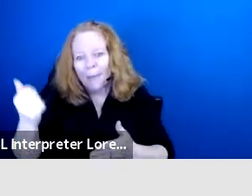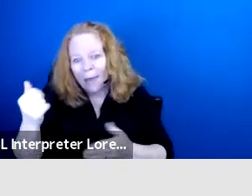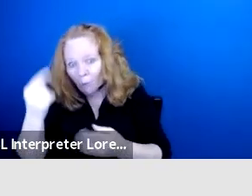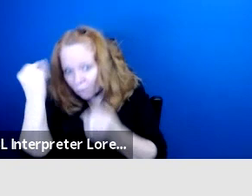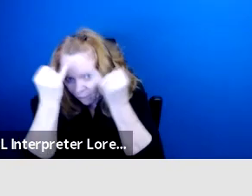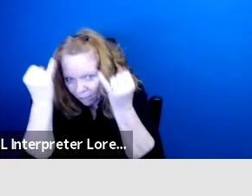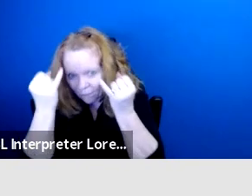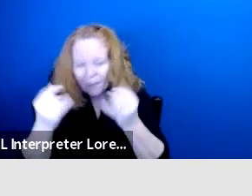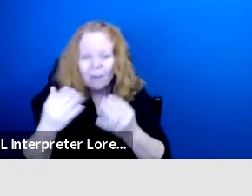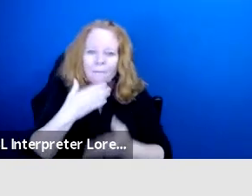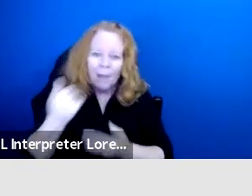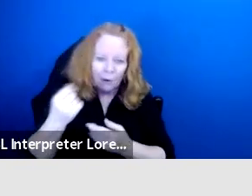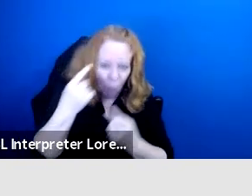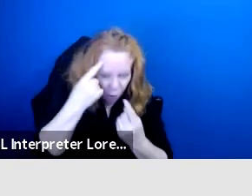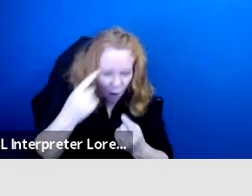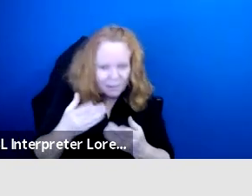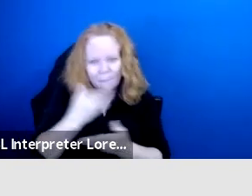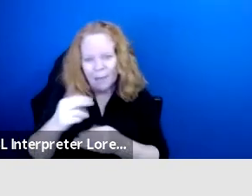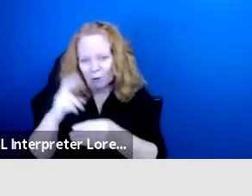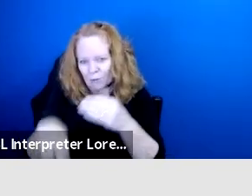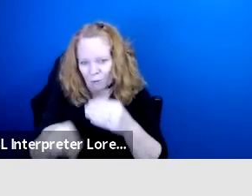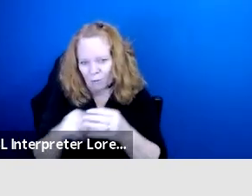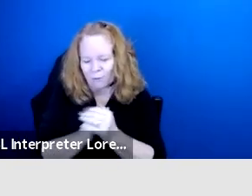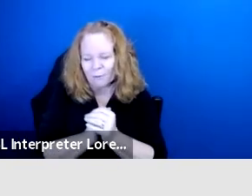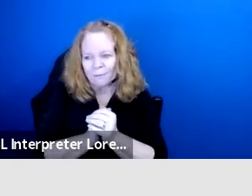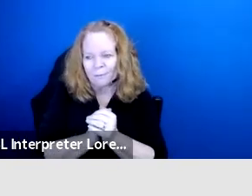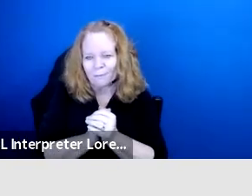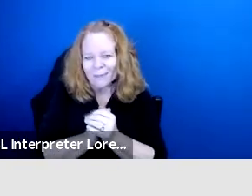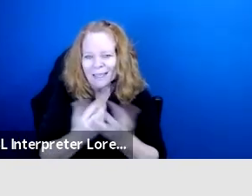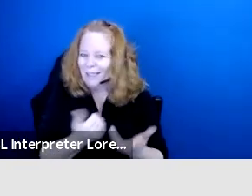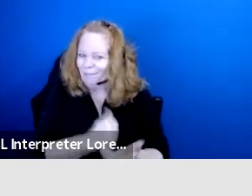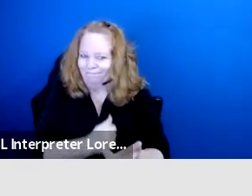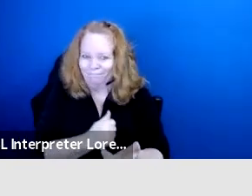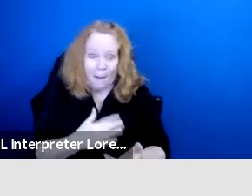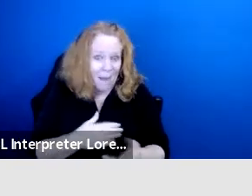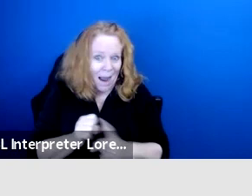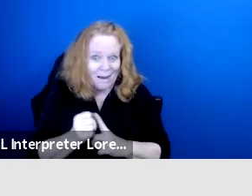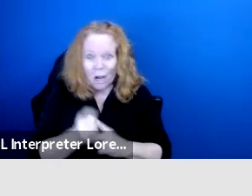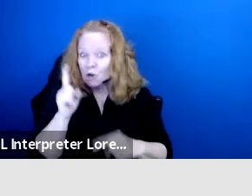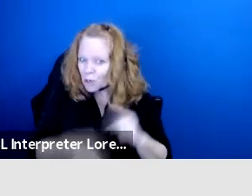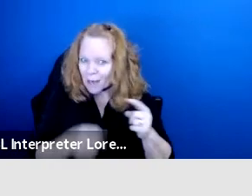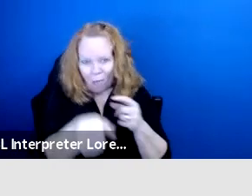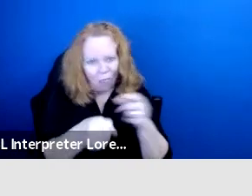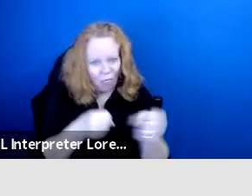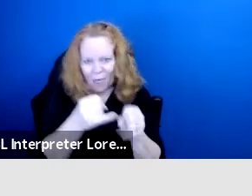particular case I wasn't able to bring end users into the project until partway through when we